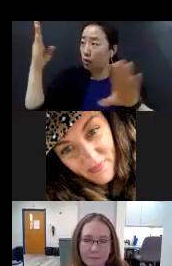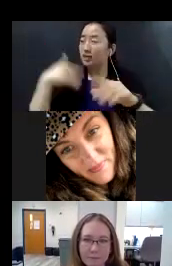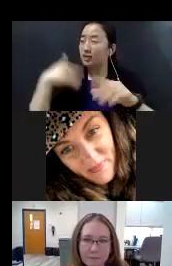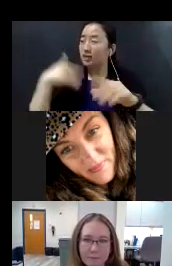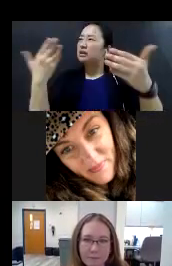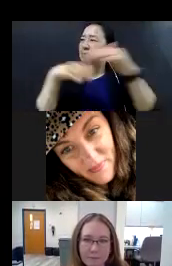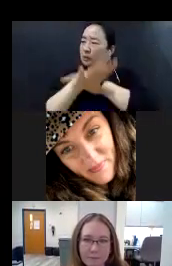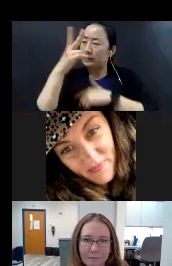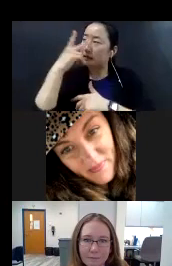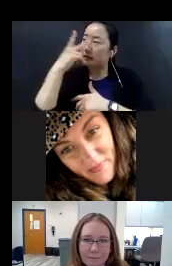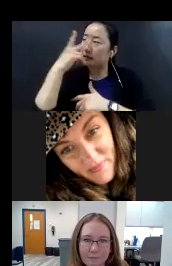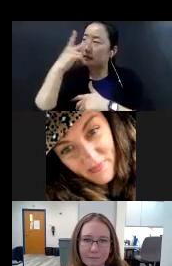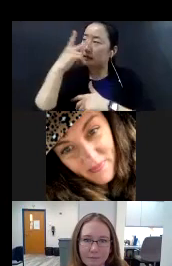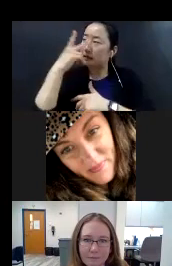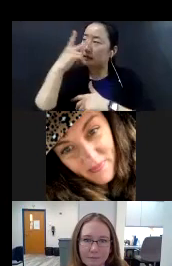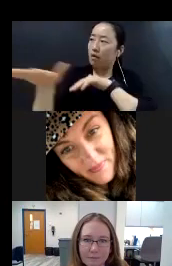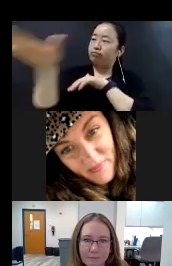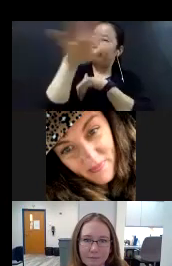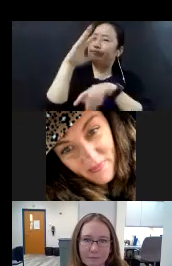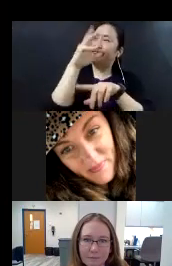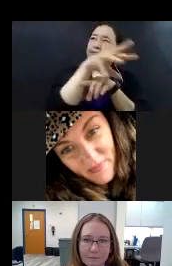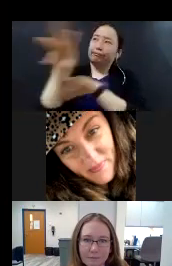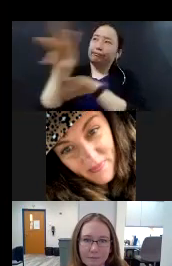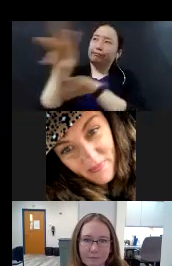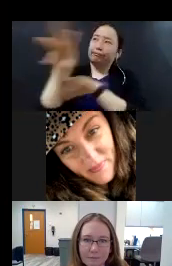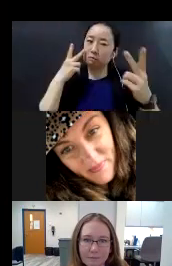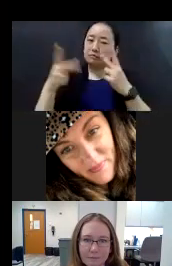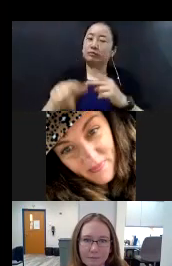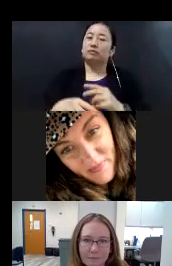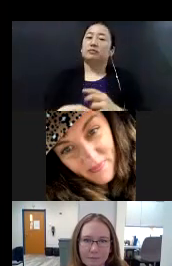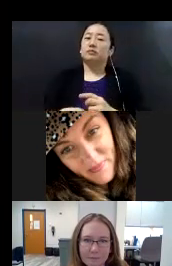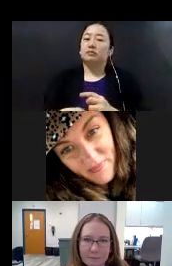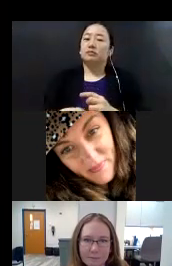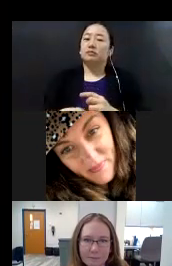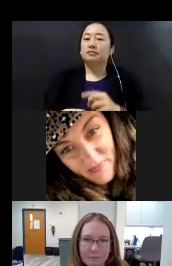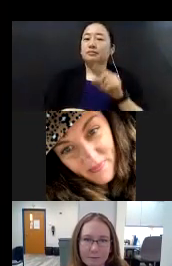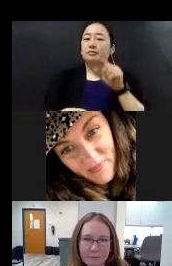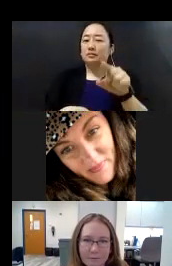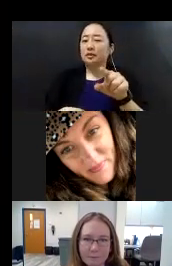LET'S GO IN. LET'S SEE THE GARAGE SPACE. WE CAN SEE -- THEN HE WILL GO DIRECTLY TO THE DOOR.